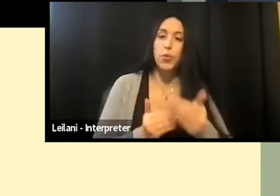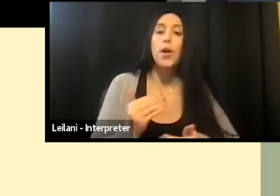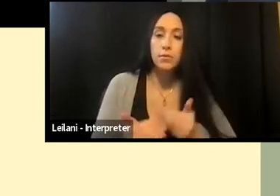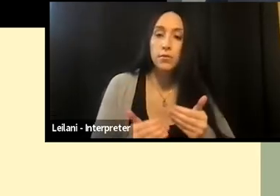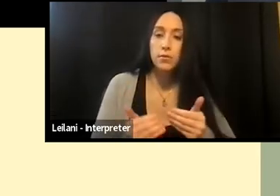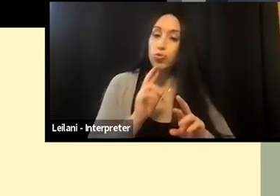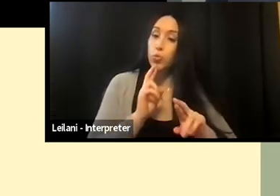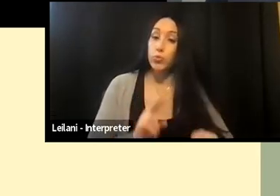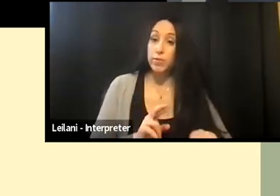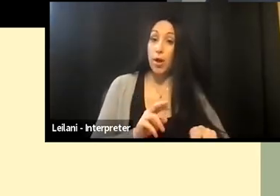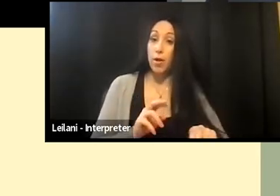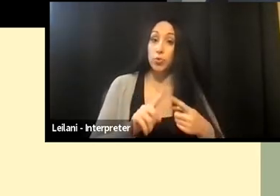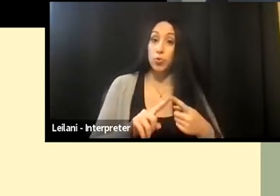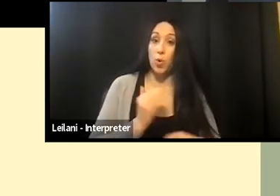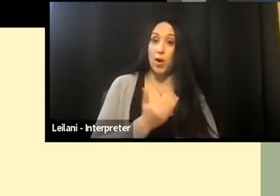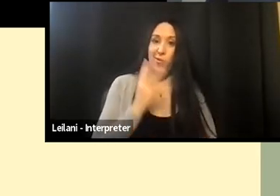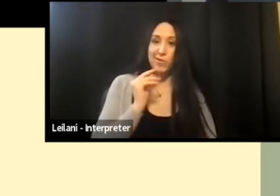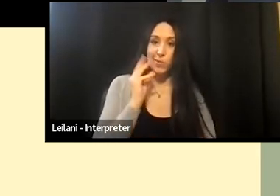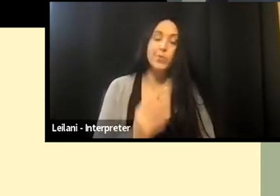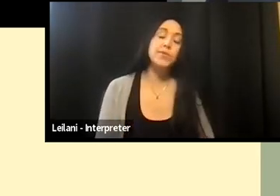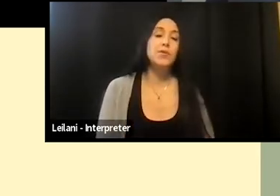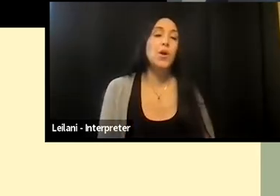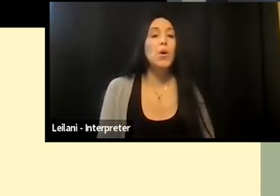So let us engage in resetting our nervous systems.